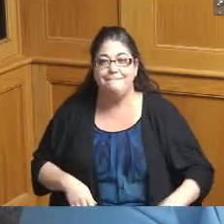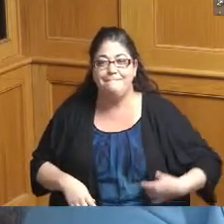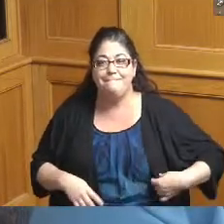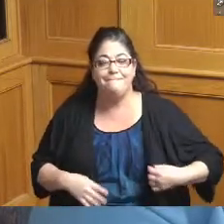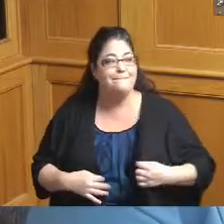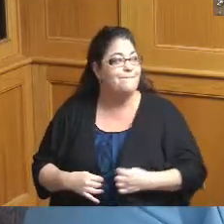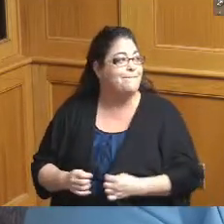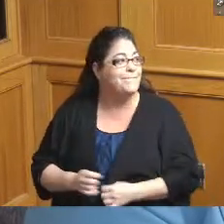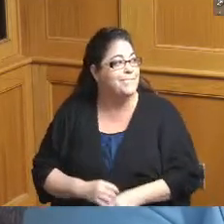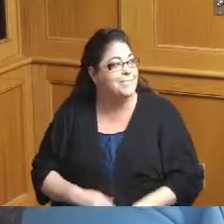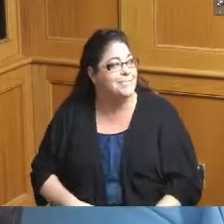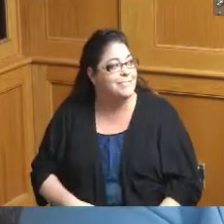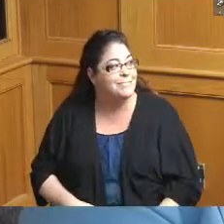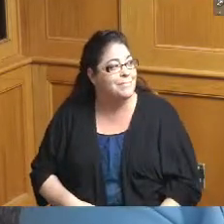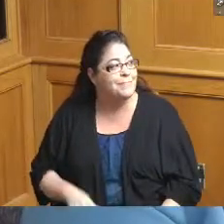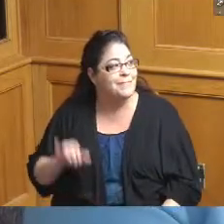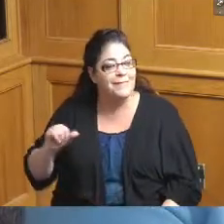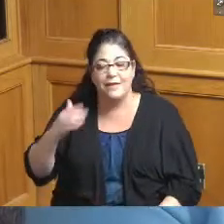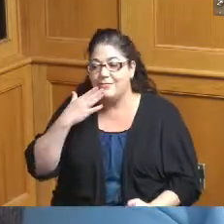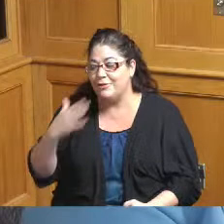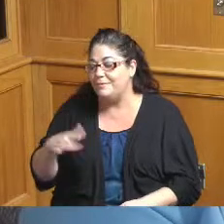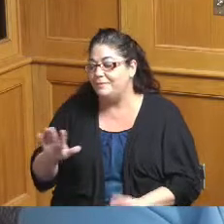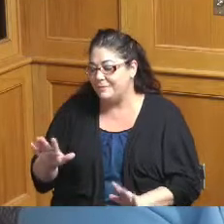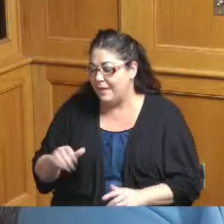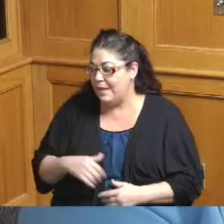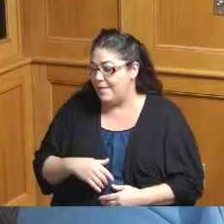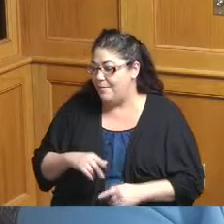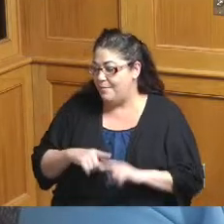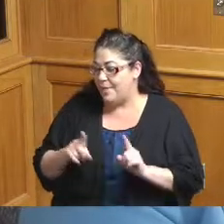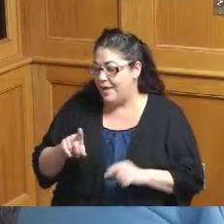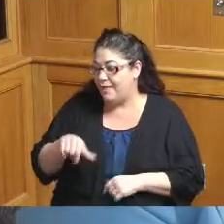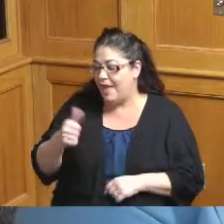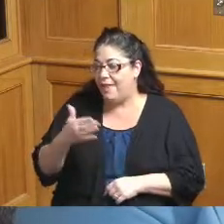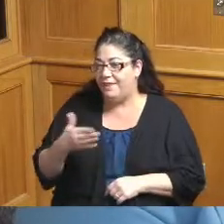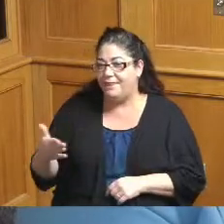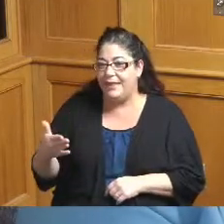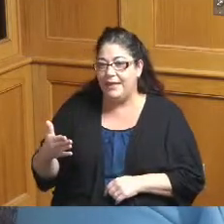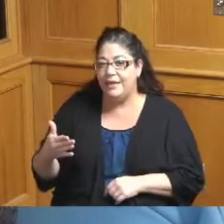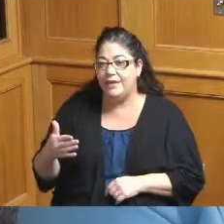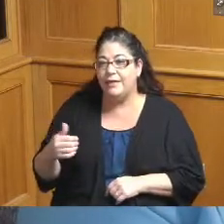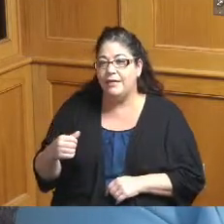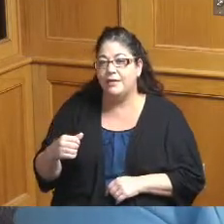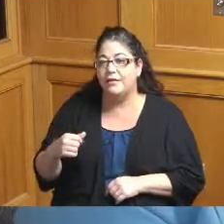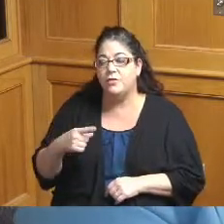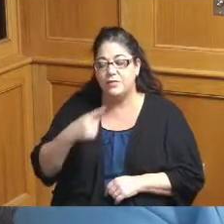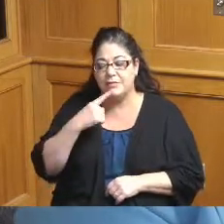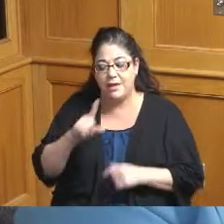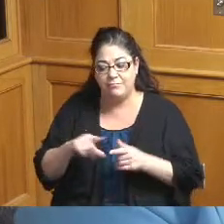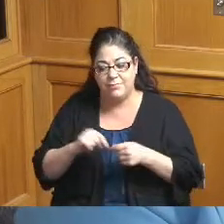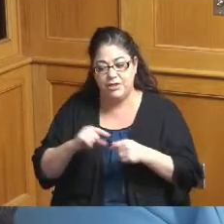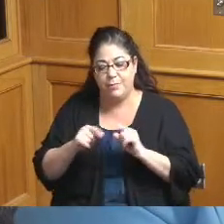no that's good the other thing is you mentioned on here about giving back and you know